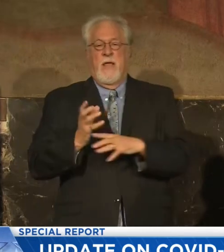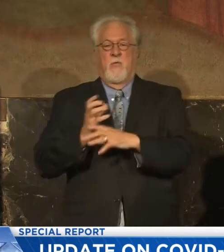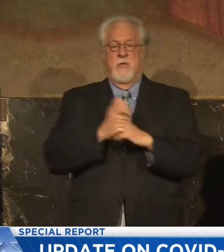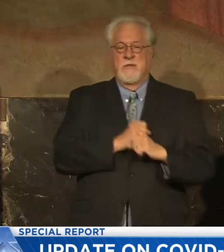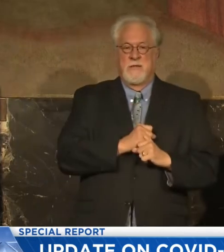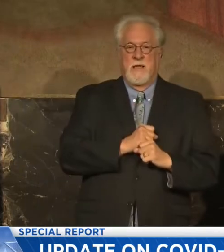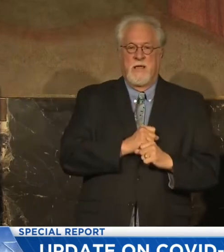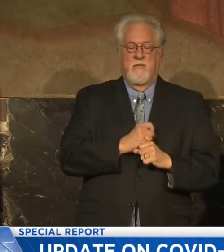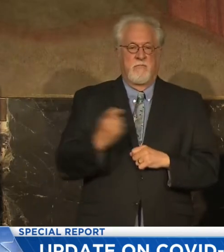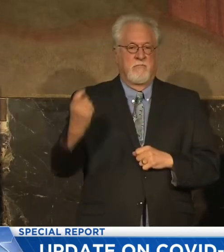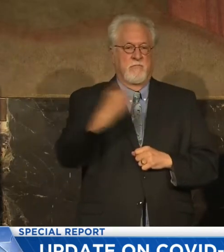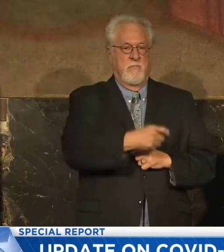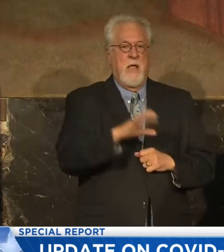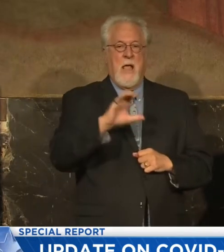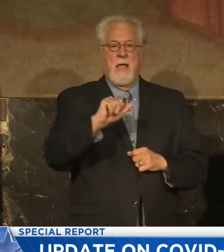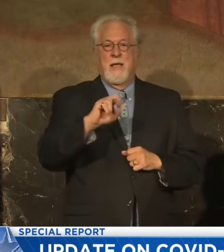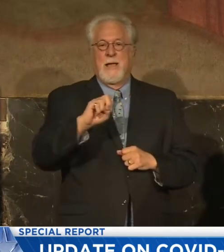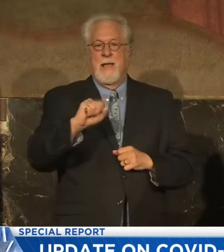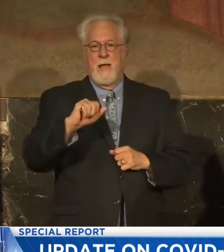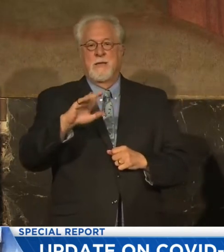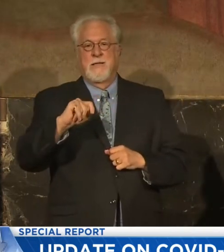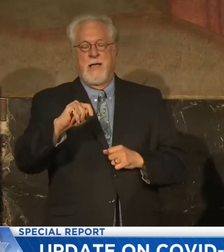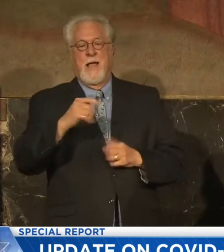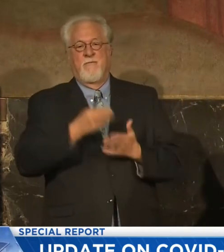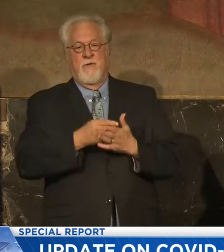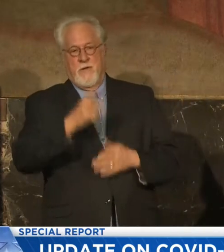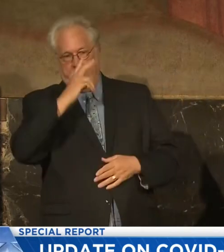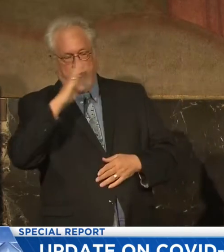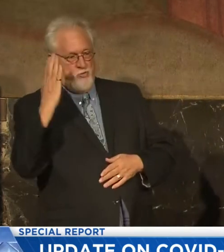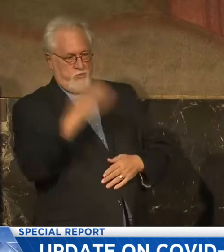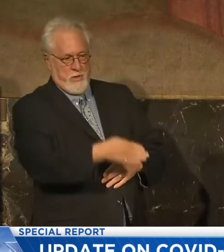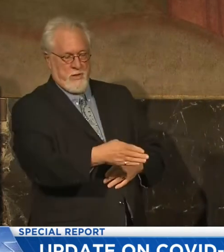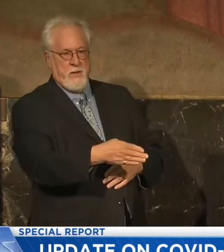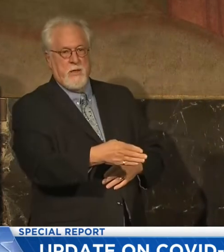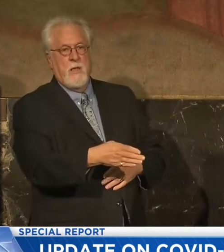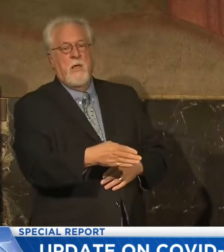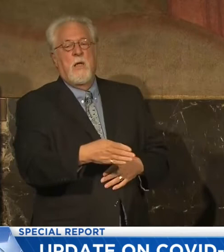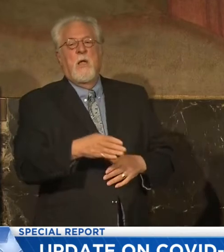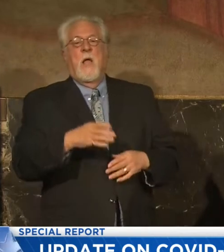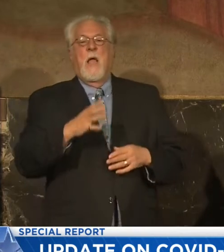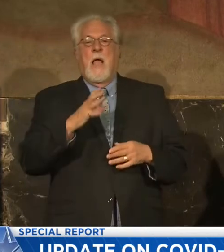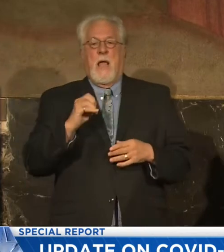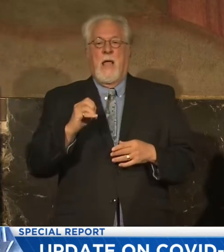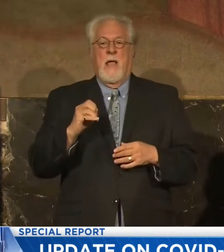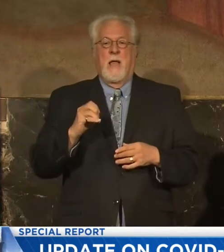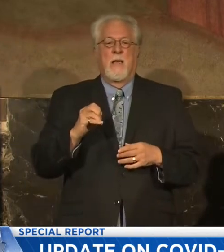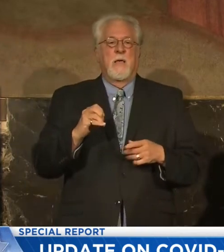FOR STATES THAT HAD MUNICIPALITIES THAT I THINK WAS 500,000 IN POPULATION, THEY